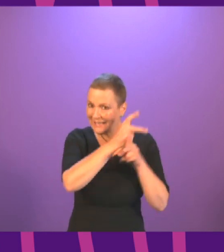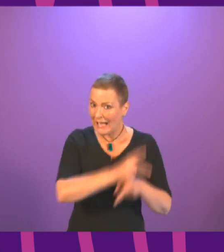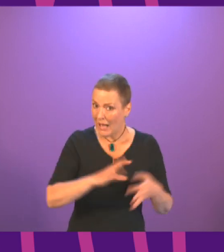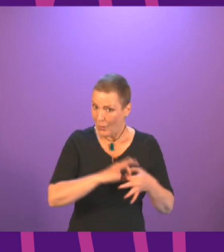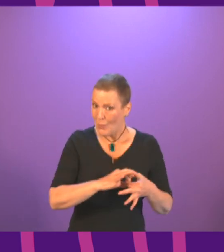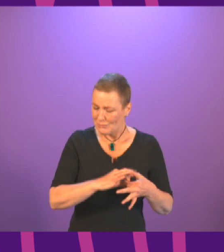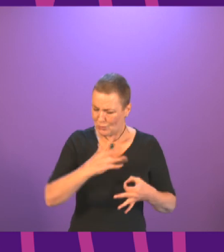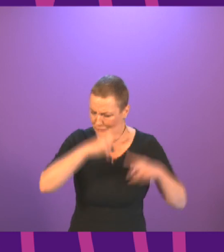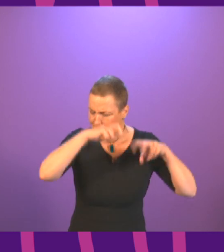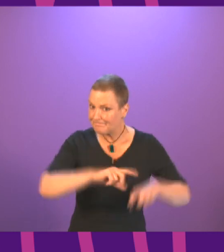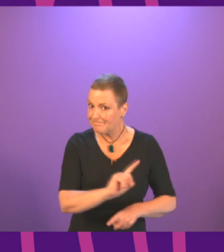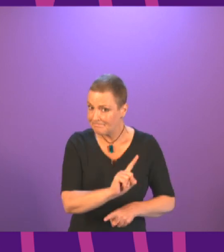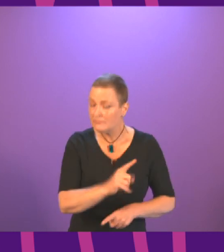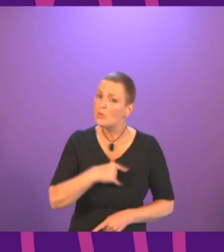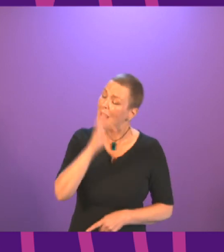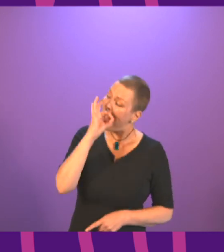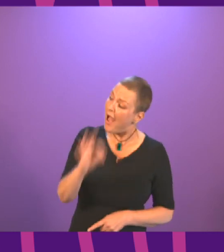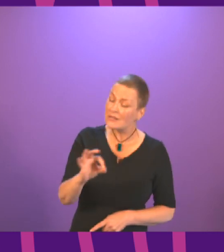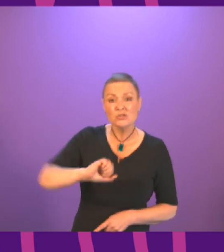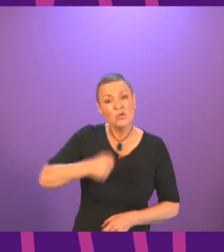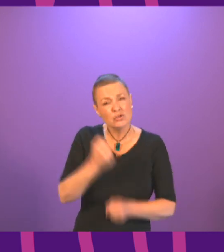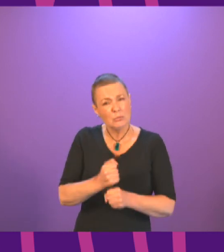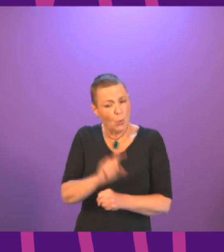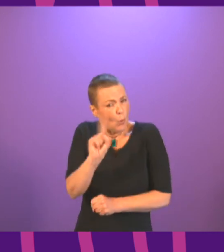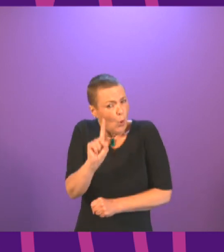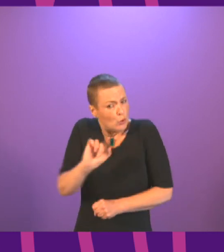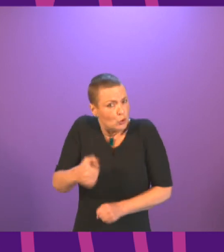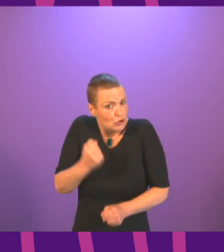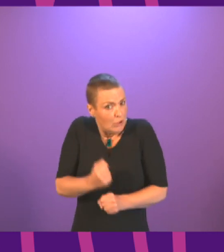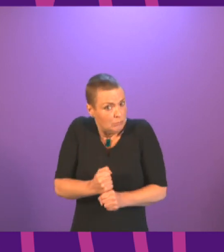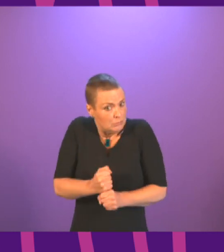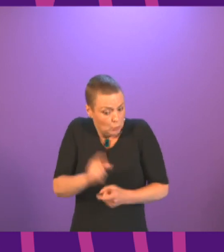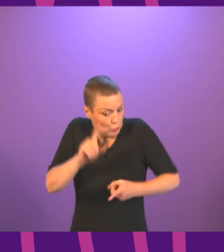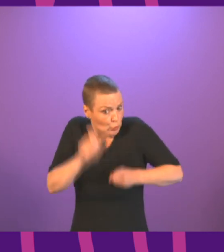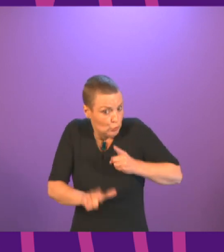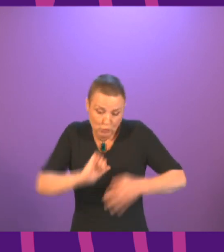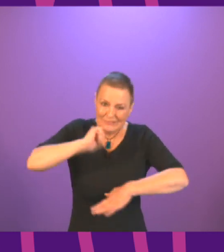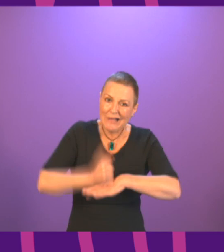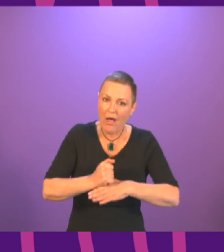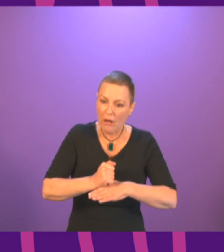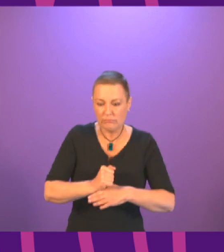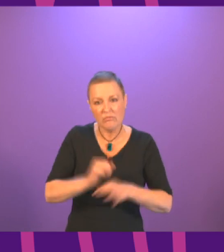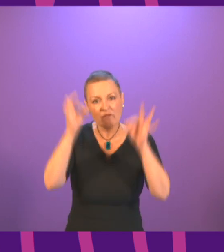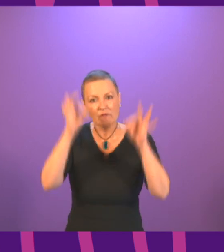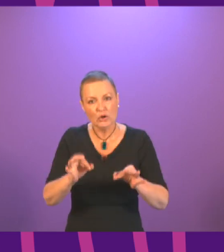the pandemic, what steps is the Scottish Government taking to set up such an inquiry in order